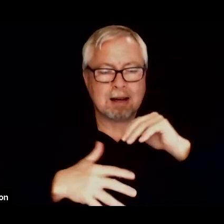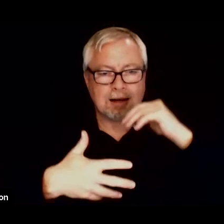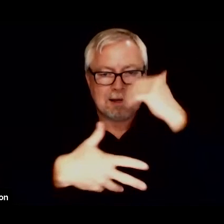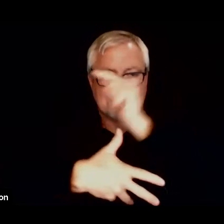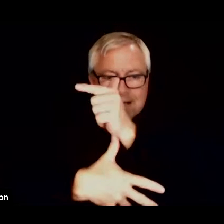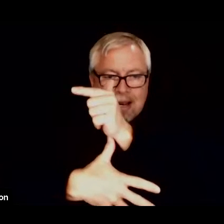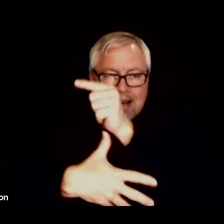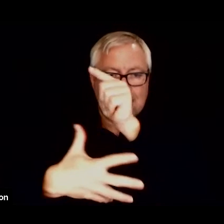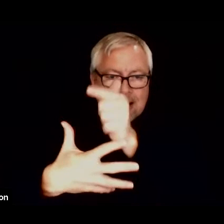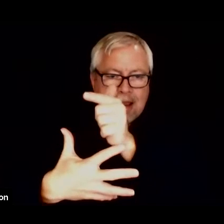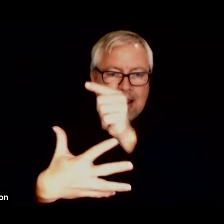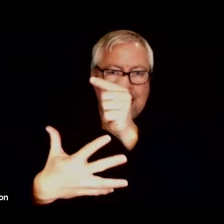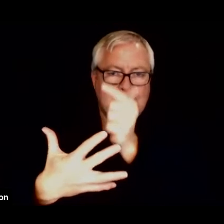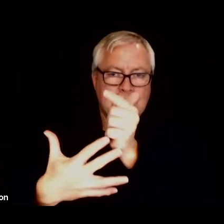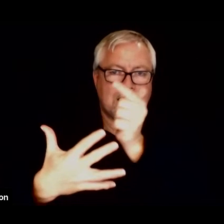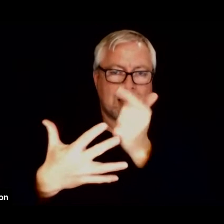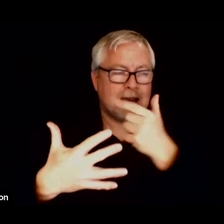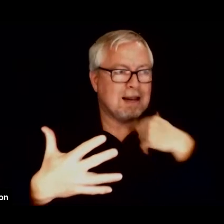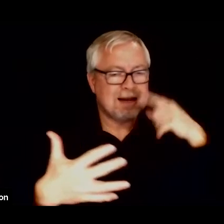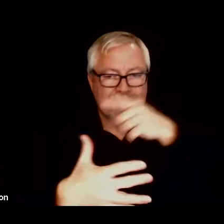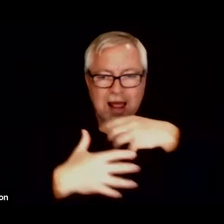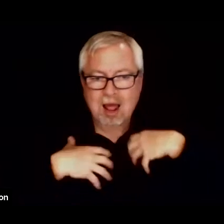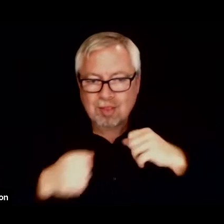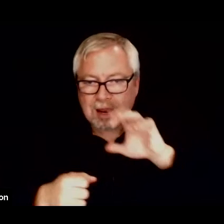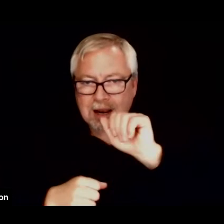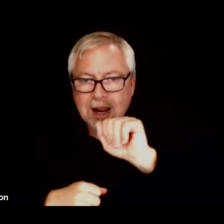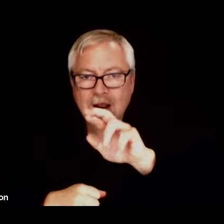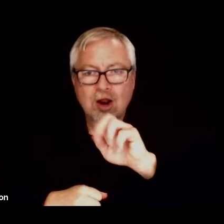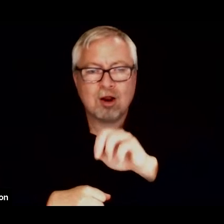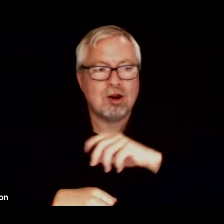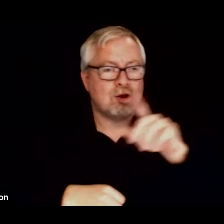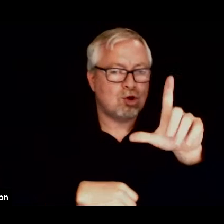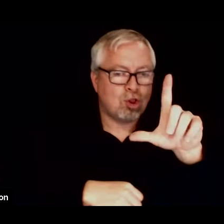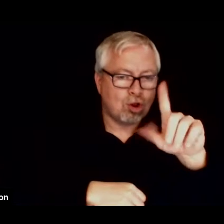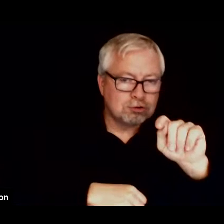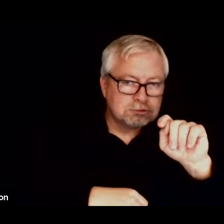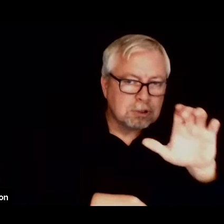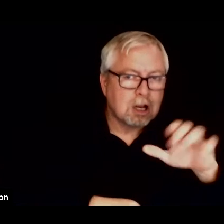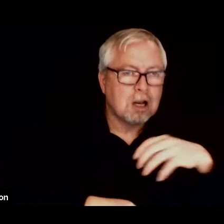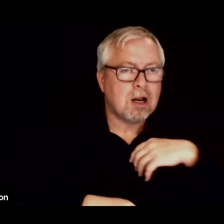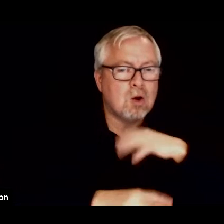the first vaccine. So it's going to take several weeks just to work through that population. So